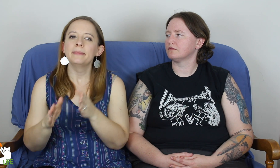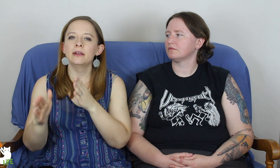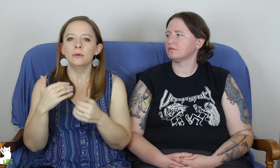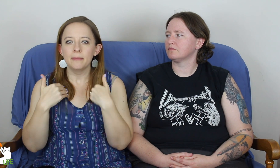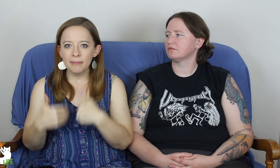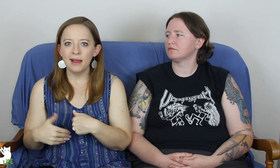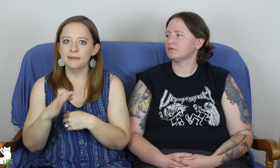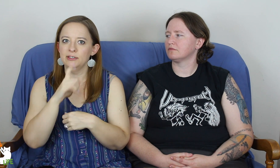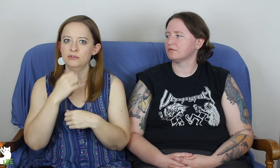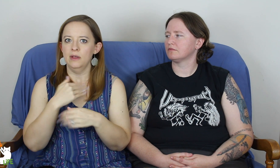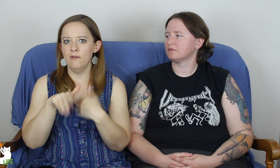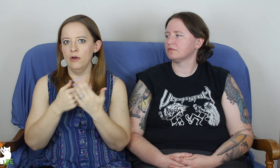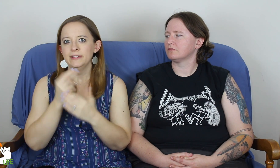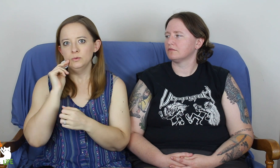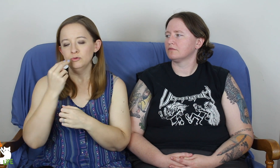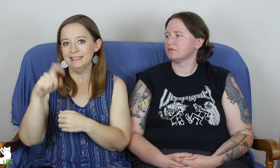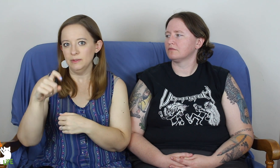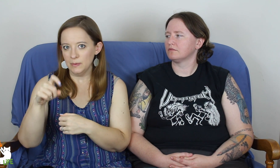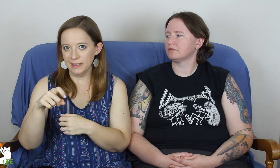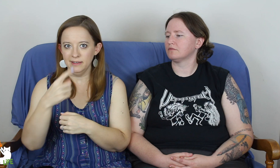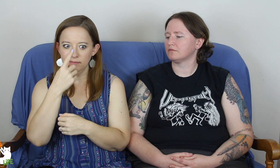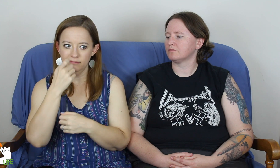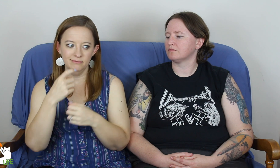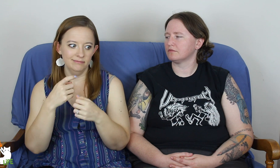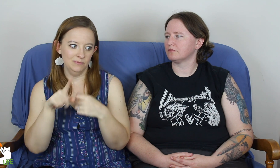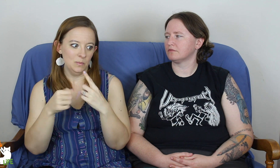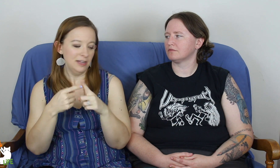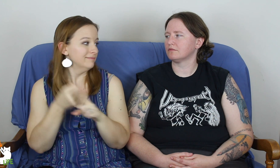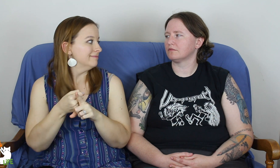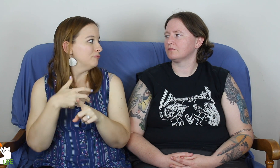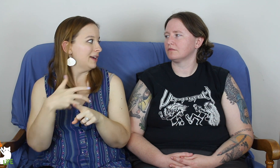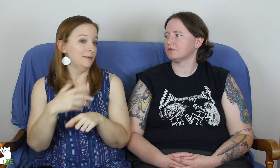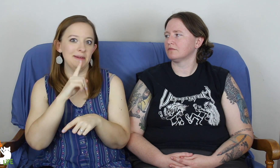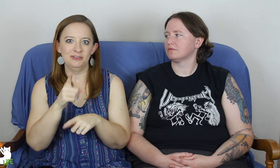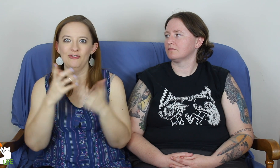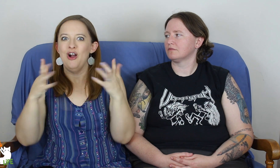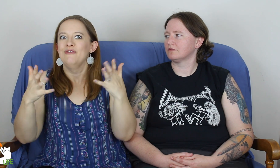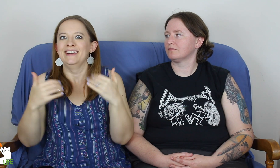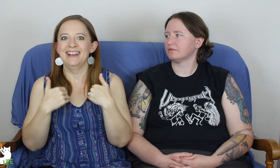Just to prepare your body and make sure you have all of the nutrients that you need. Because once you get pregnant, you know,